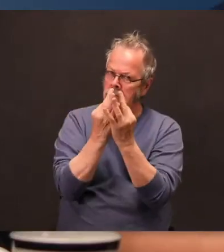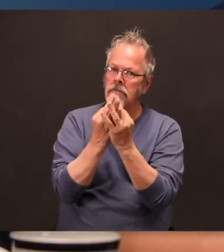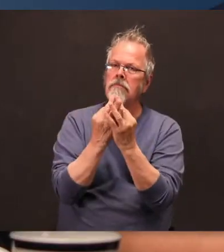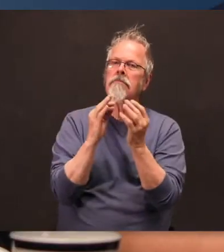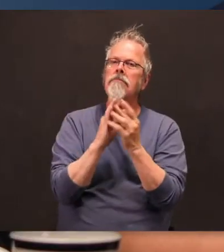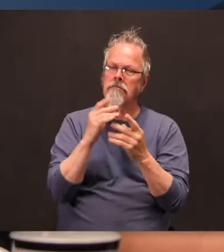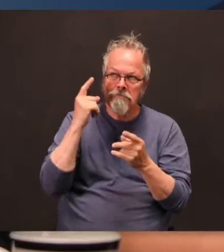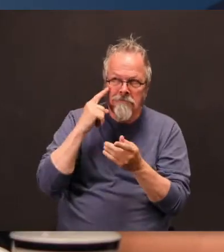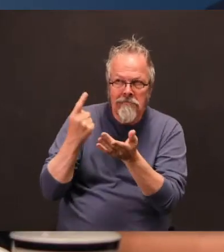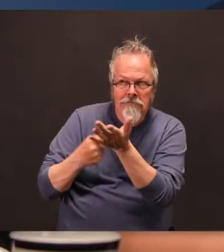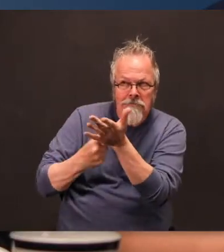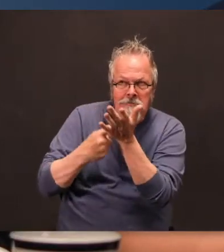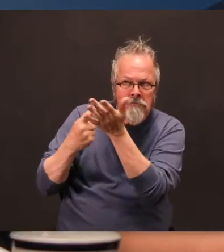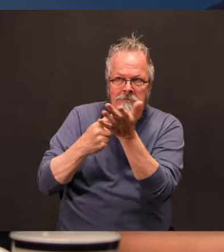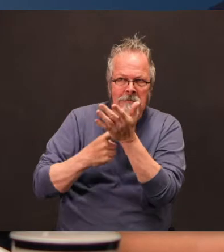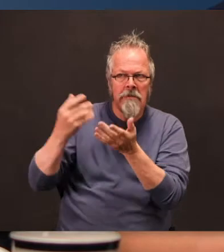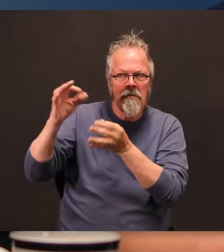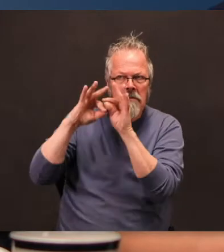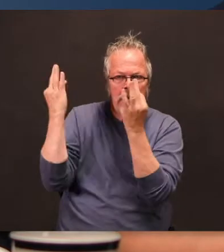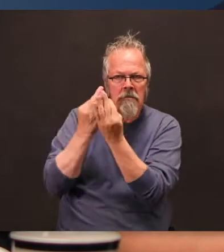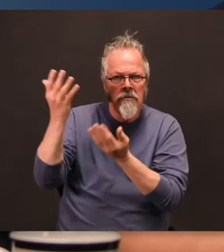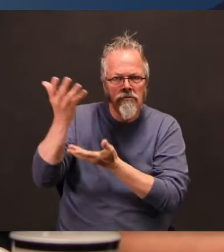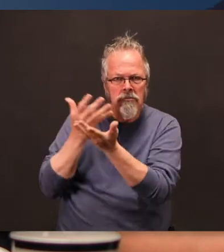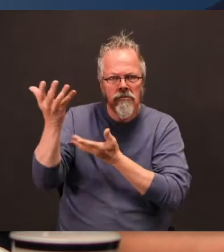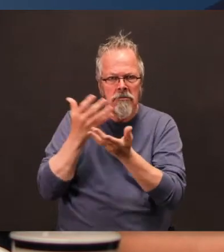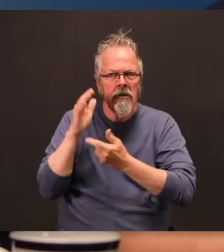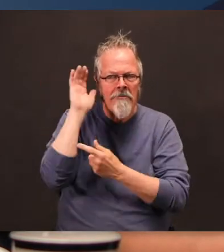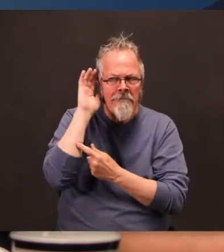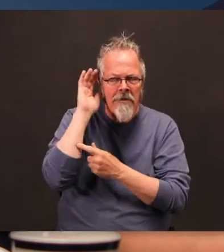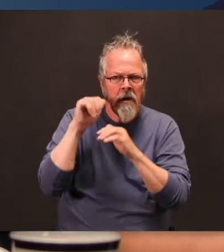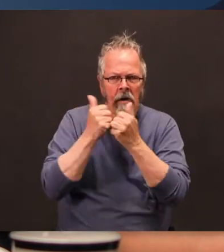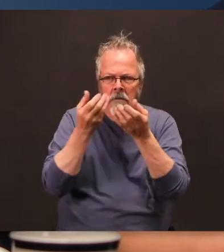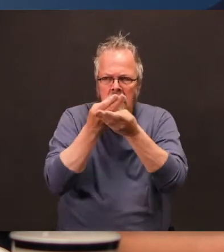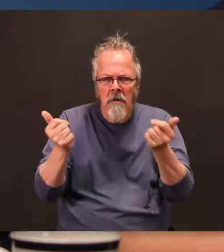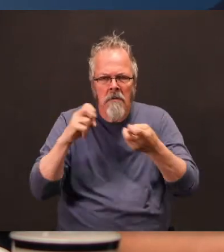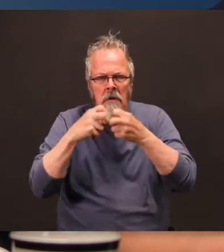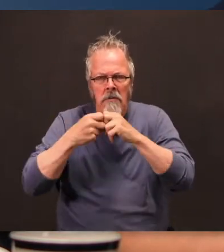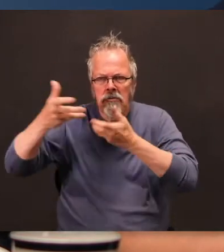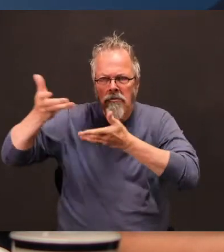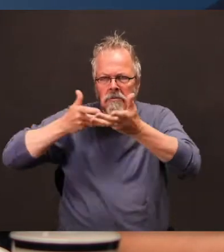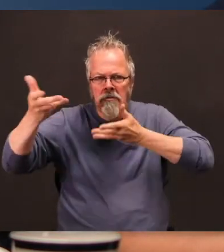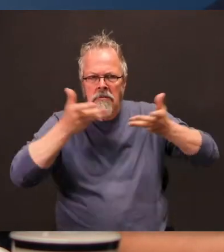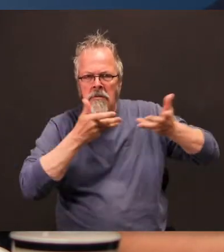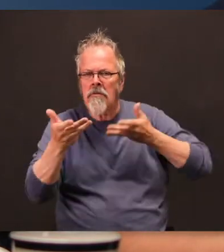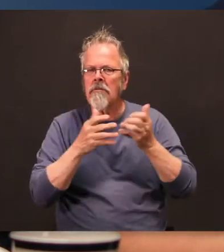I talk to them a lot of times to figure out how to solve the problem that I'm having.